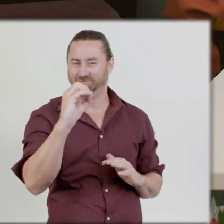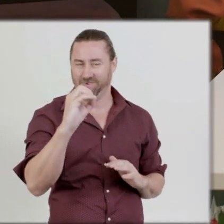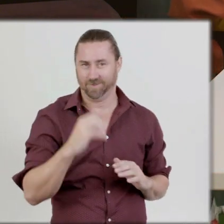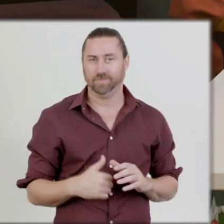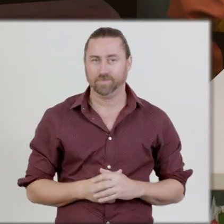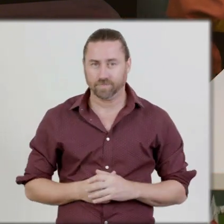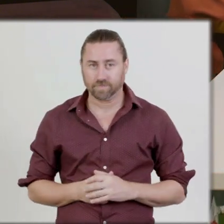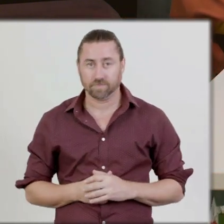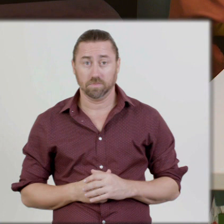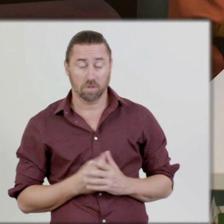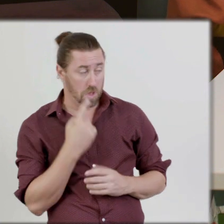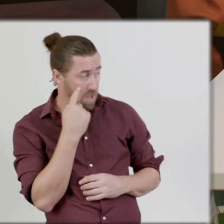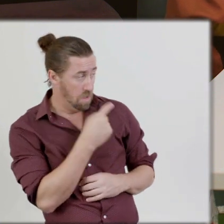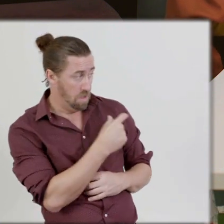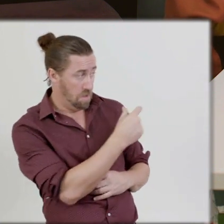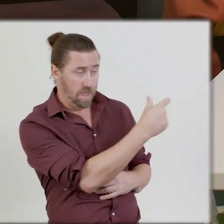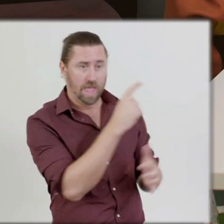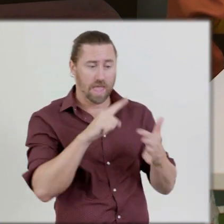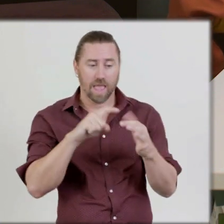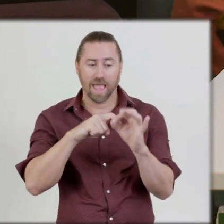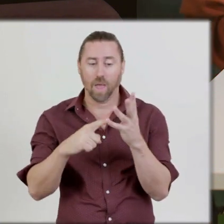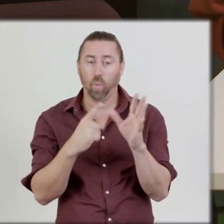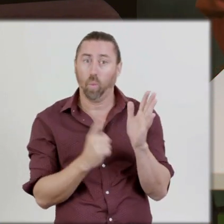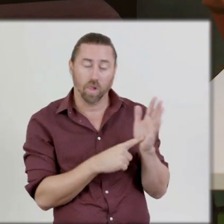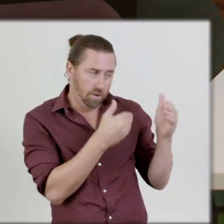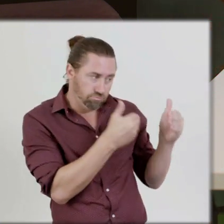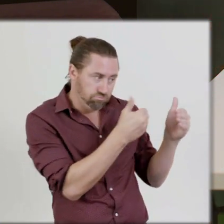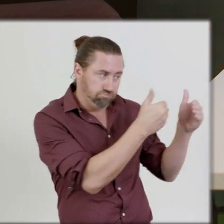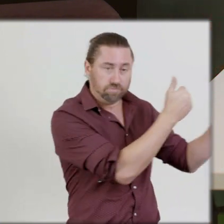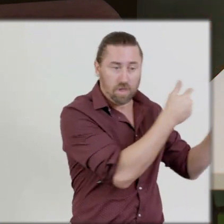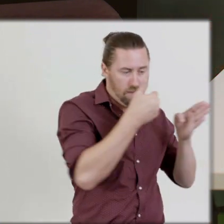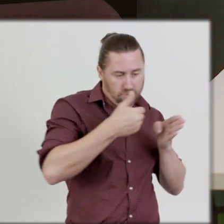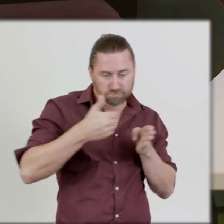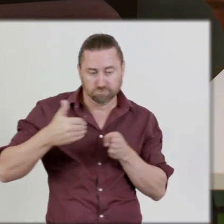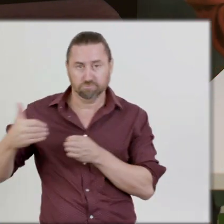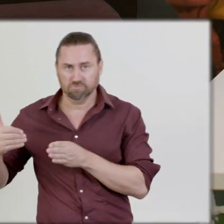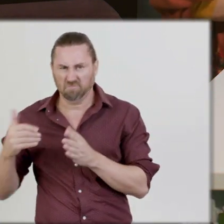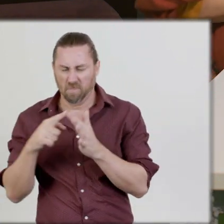I've been careful to make sure that the numbers are evenly spaced.